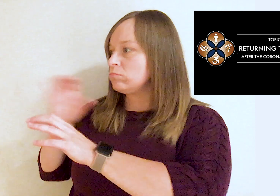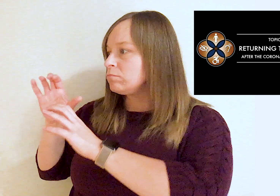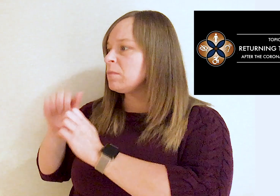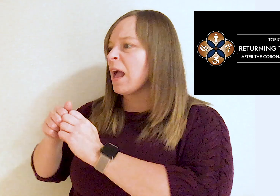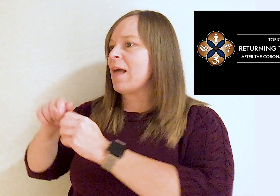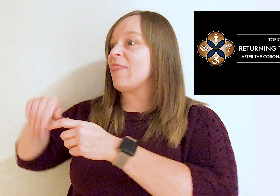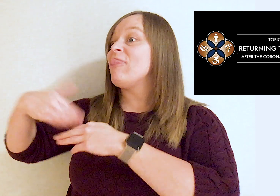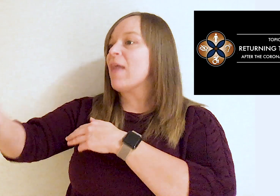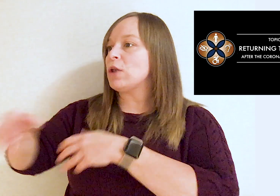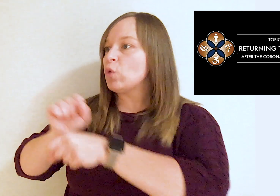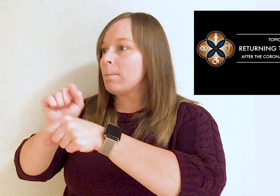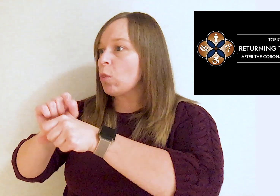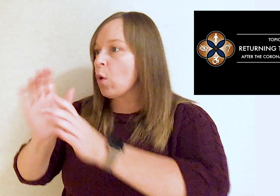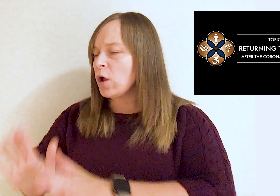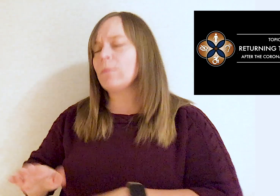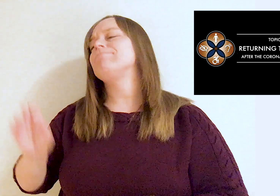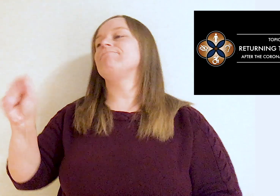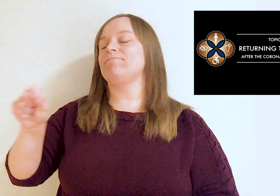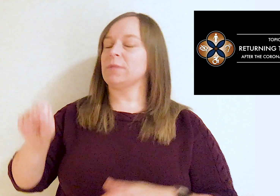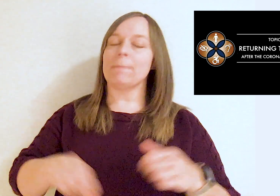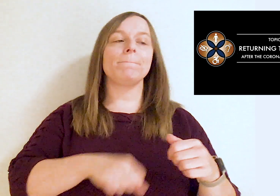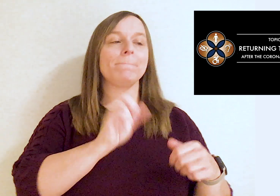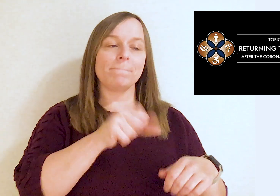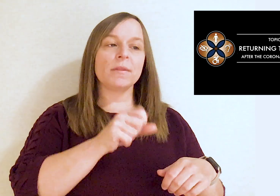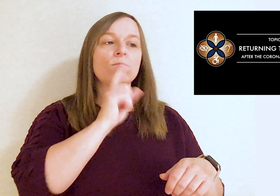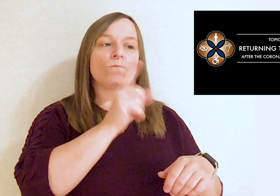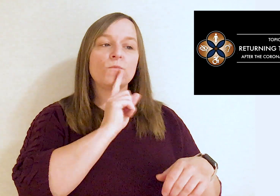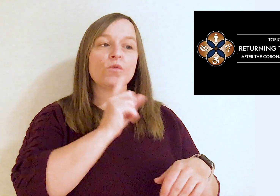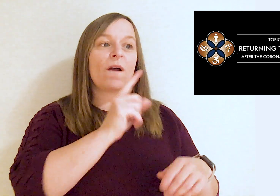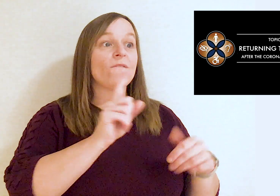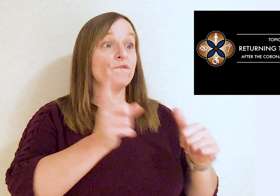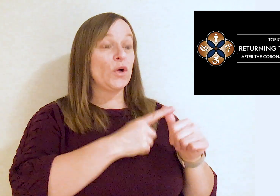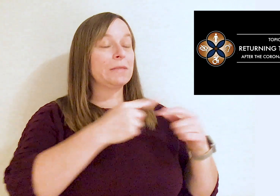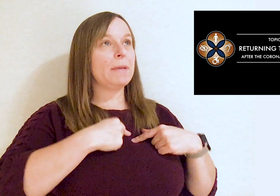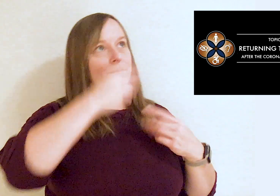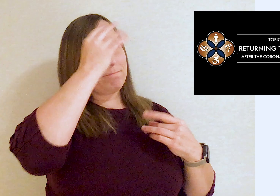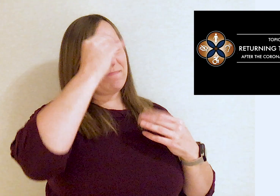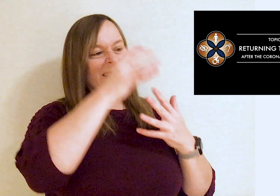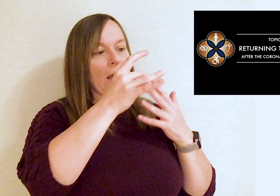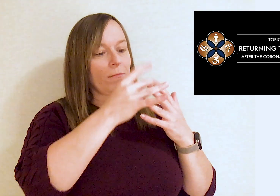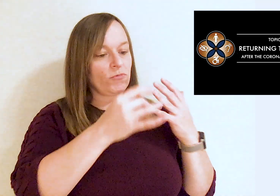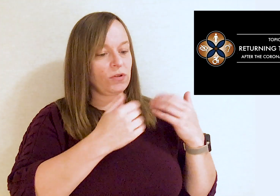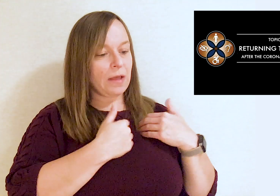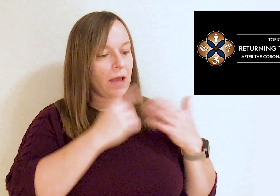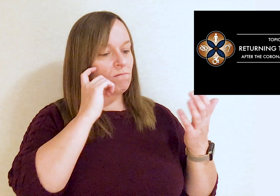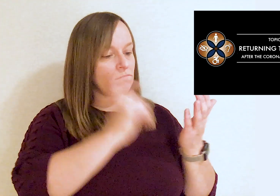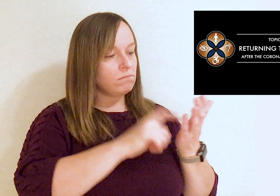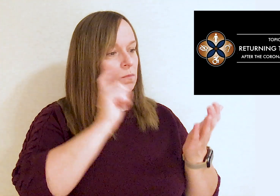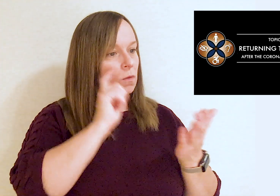I think that's absolutely true. I think that the first thing is for you to think through your options. And I-- but I definitely think that before you